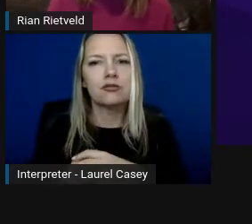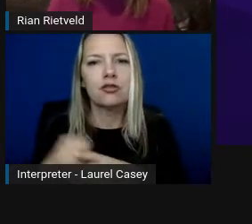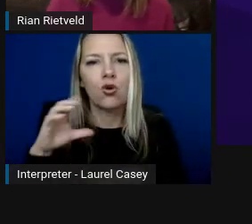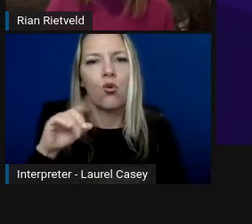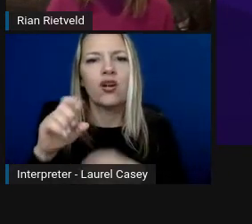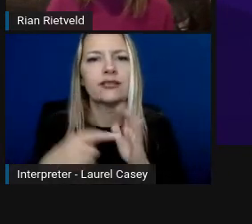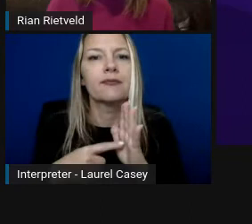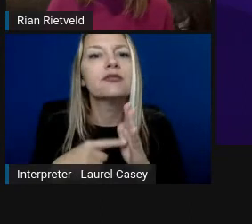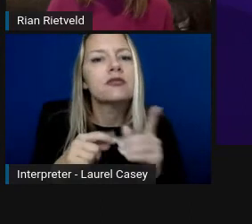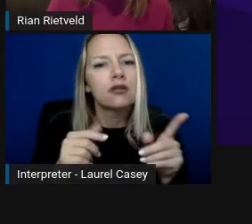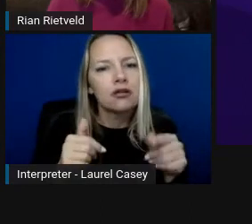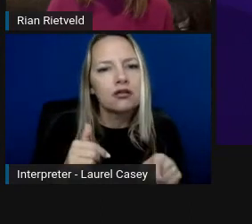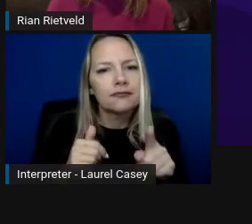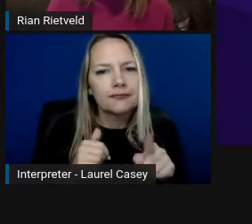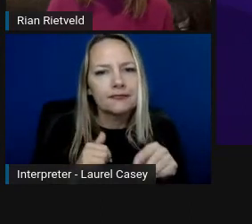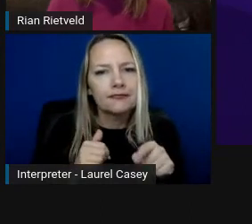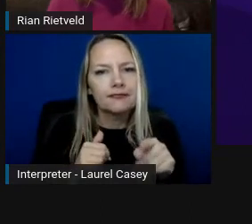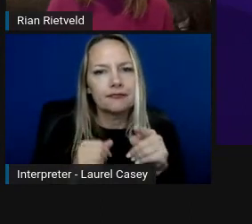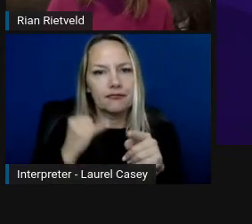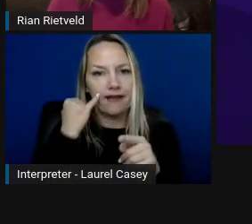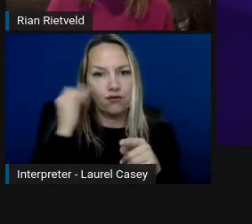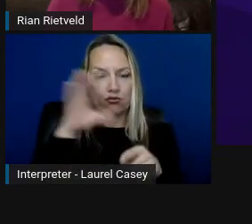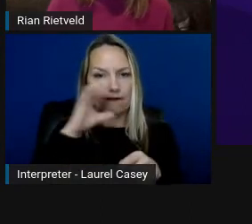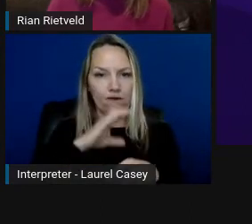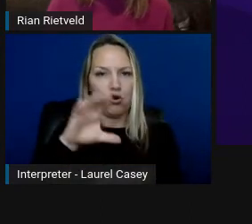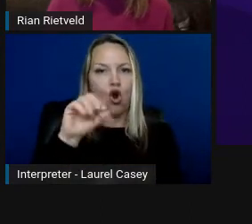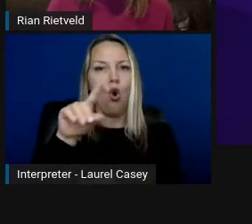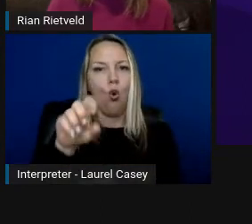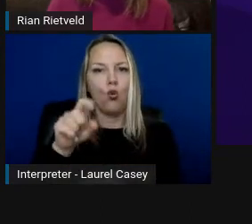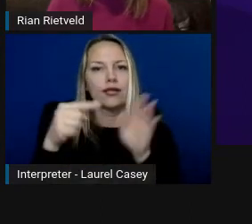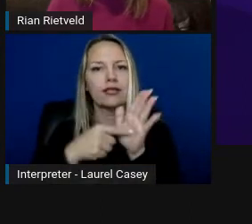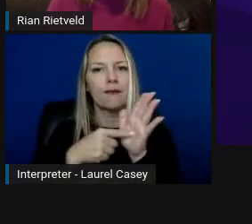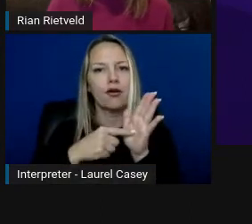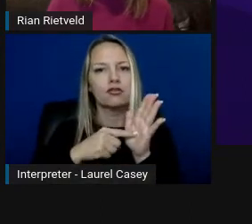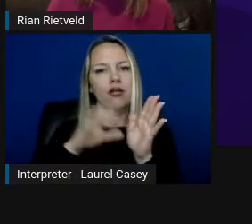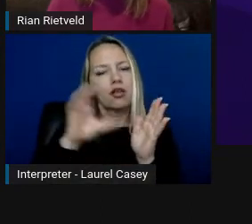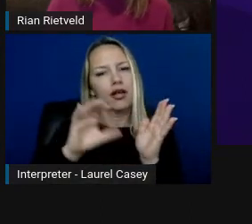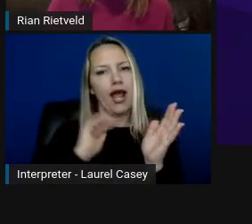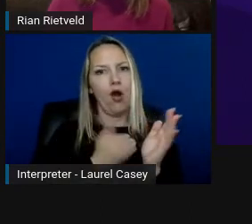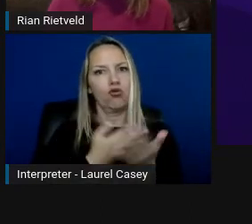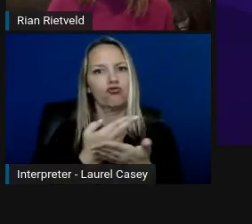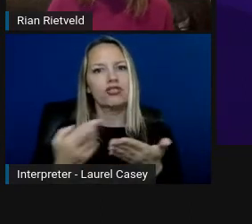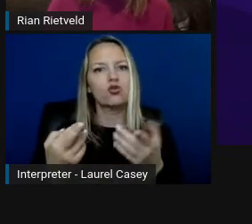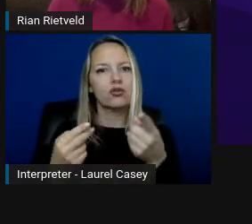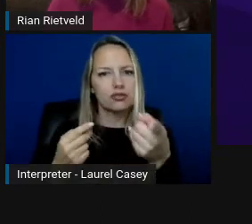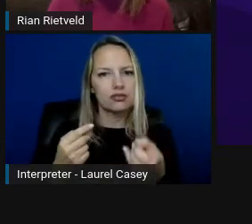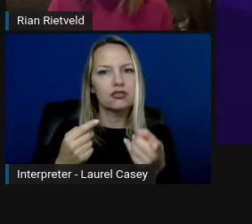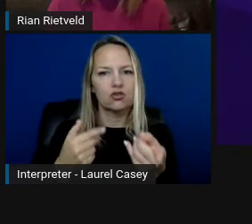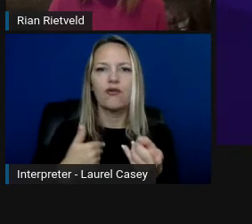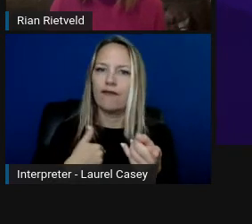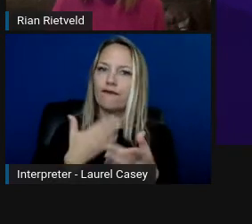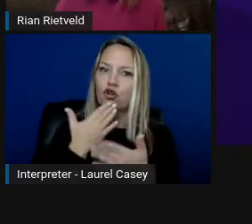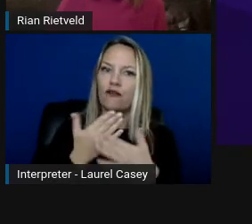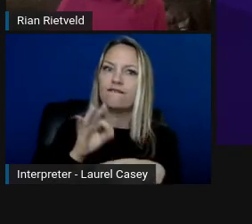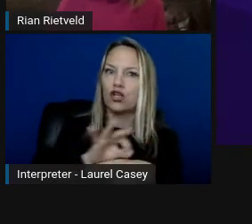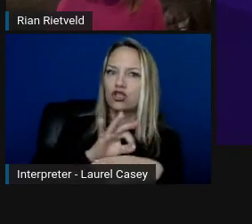If you're looking for code examples, look at our resources because we've given you some good functional examples.